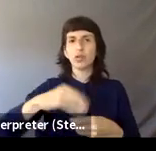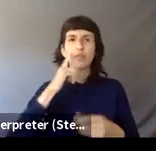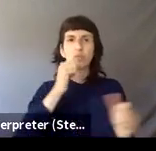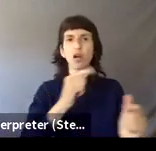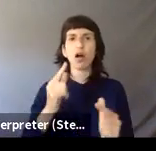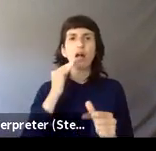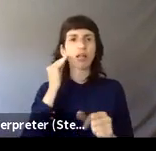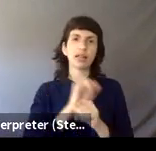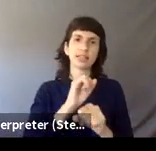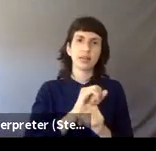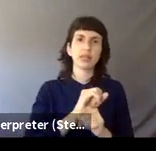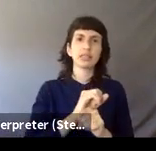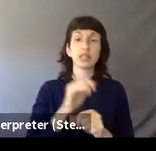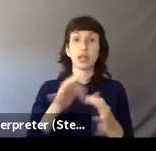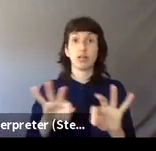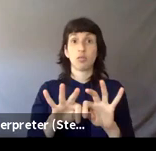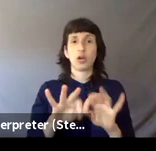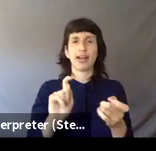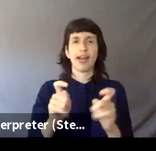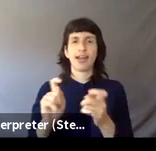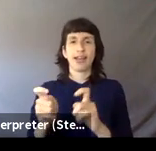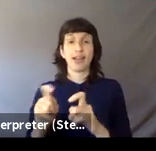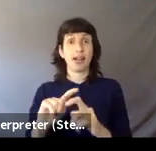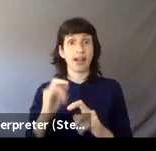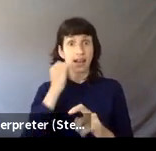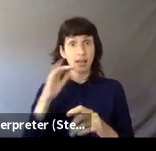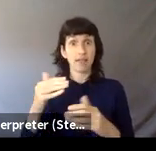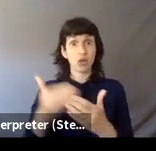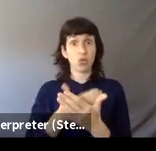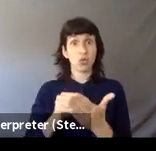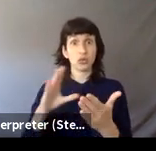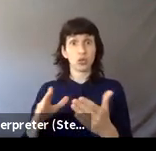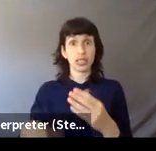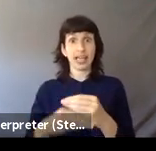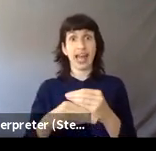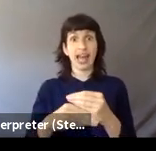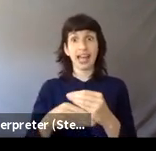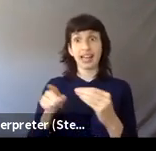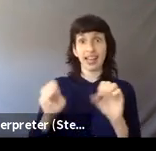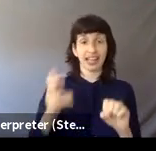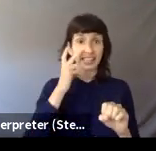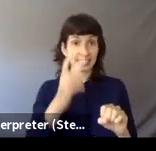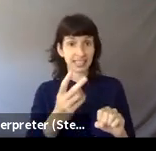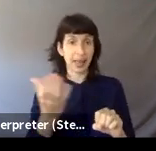So if you want old assignments to be, especially at the beginning of the year, we know they might have students that are switching around, and you want to make sure that they're included